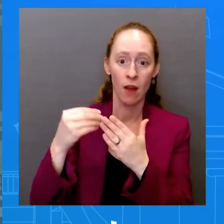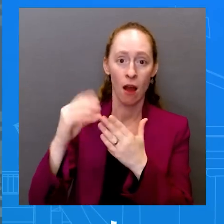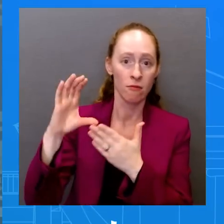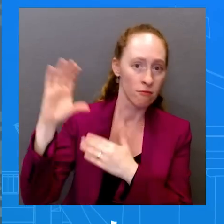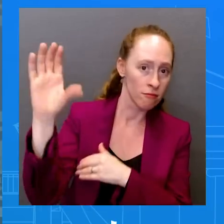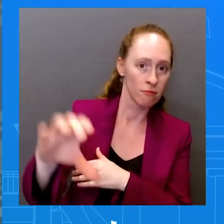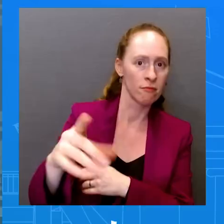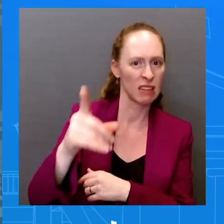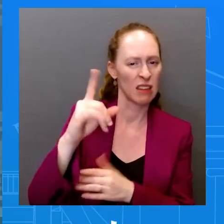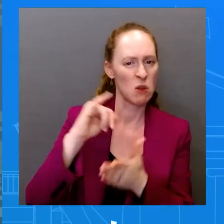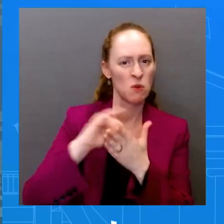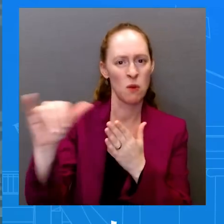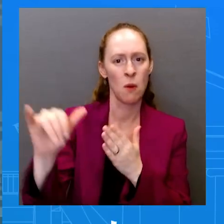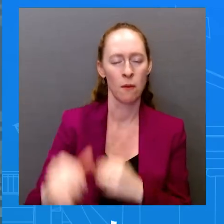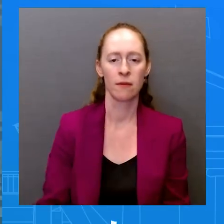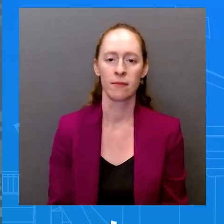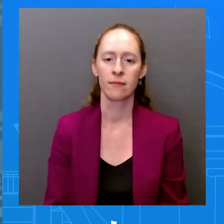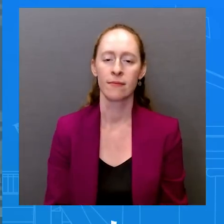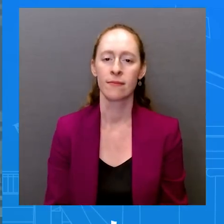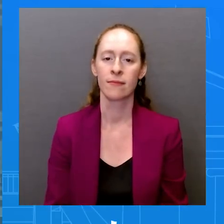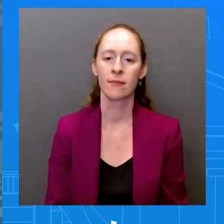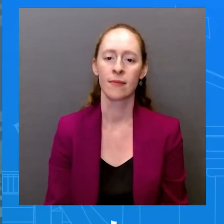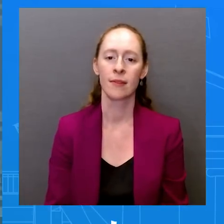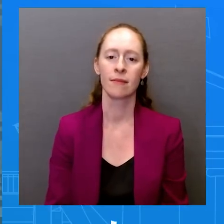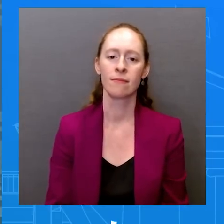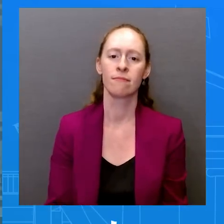are choosing America as the place to invest and build.